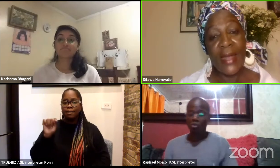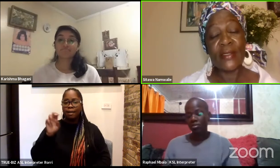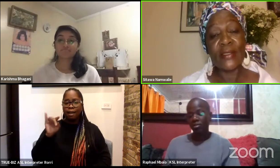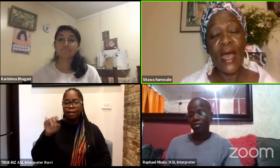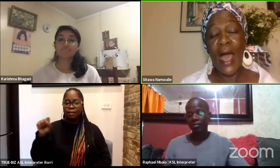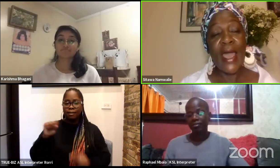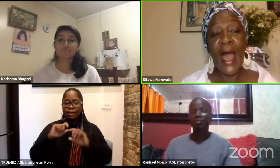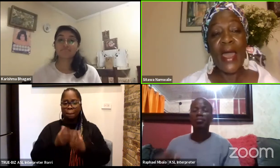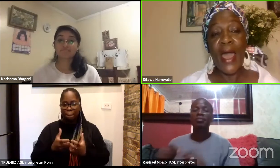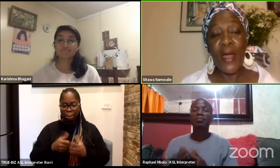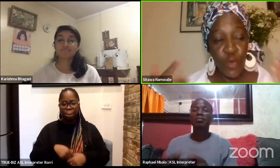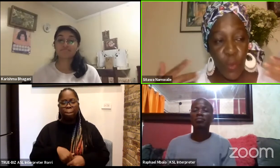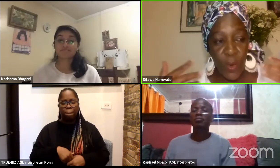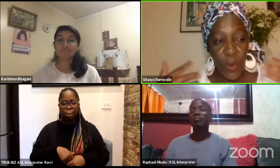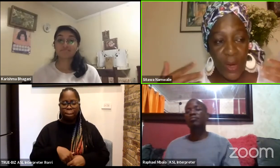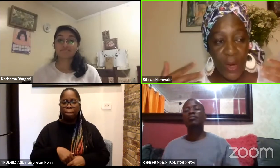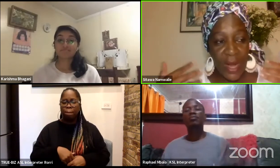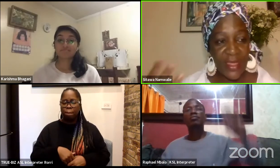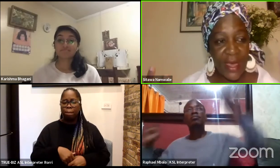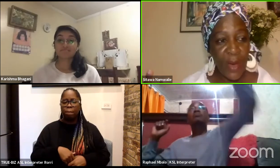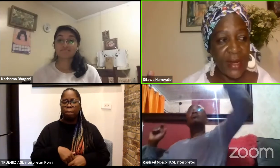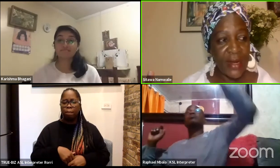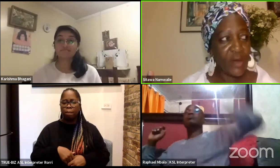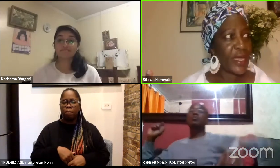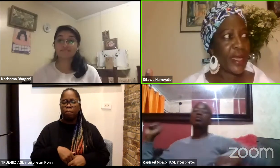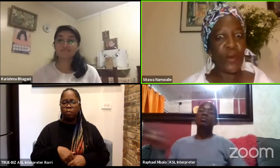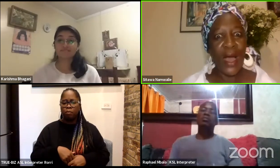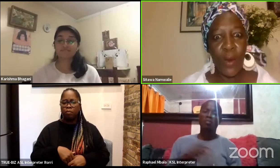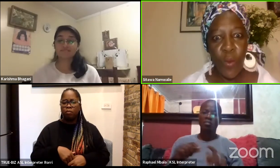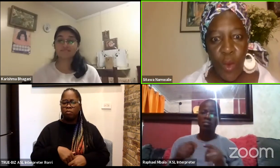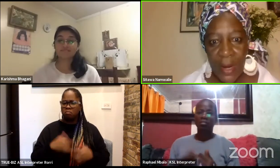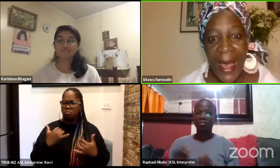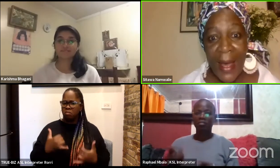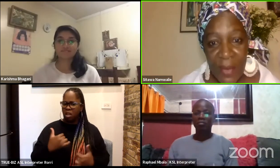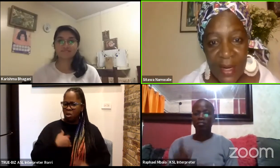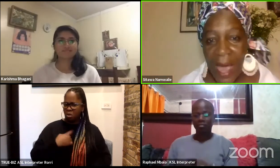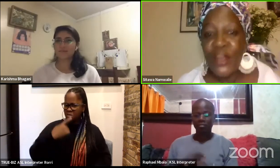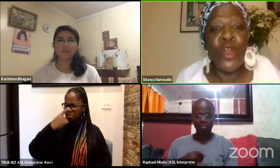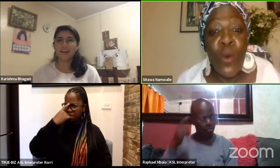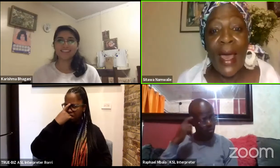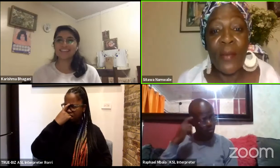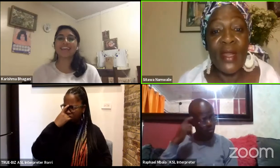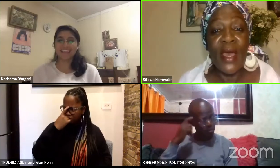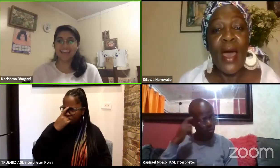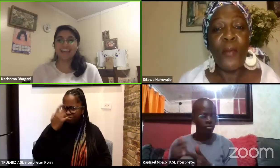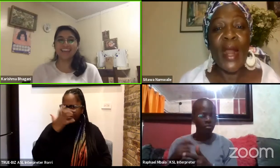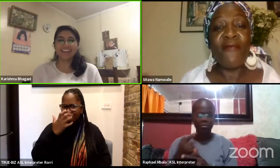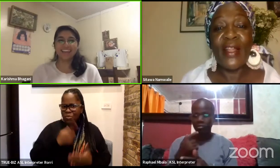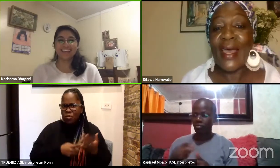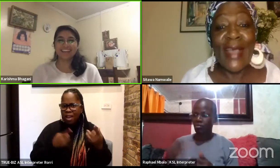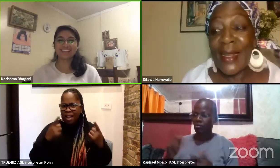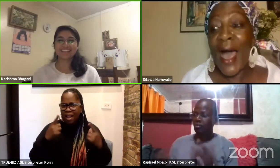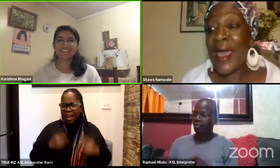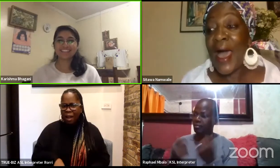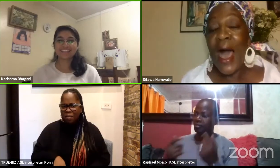And I when I think about it, I was like, what happened? I don't know what happened. What? Exactly.